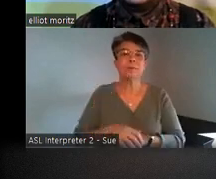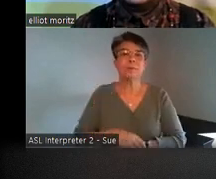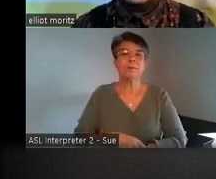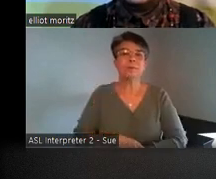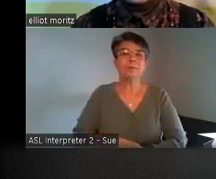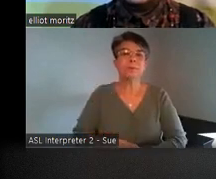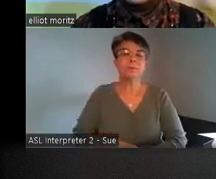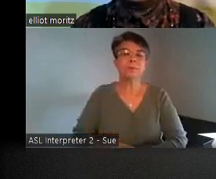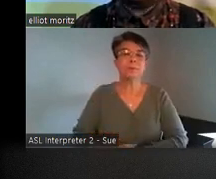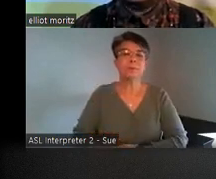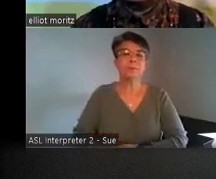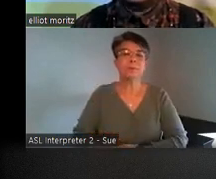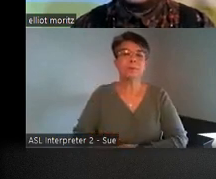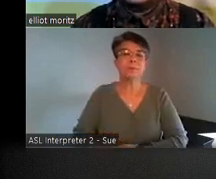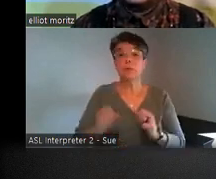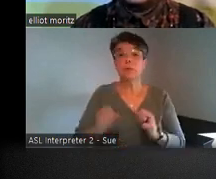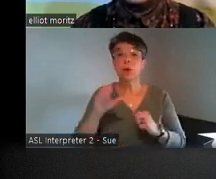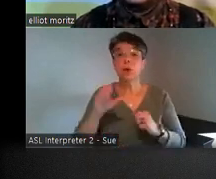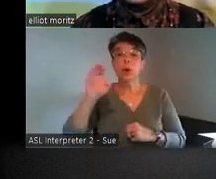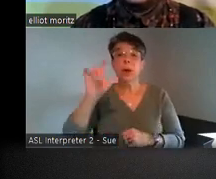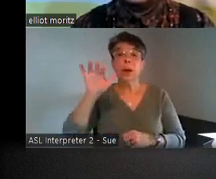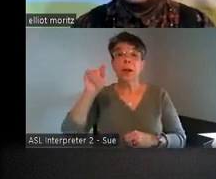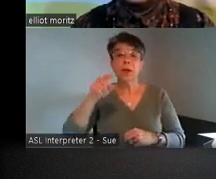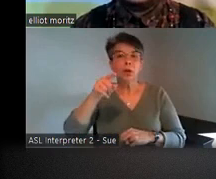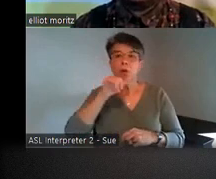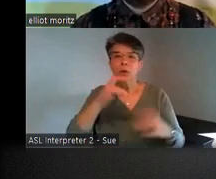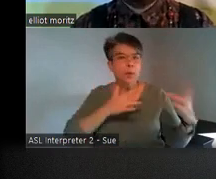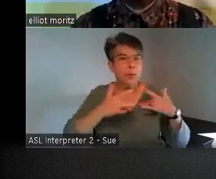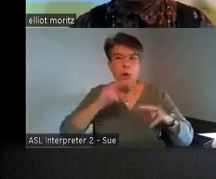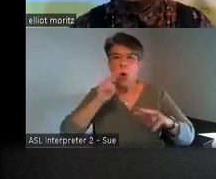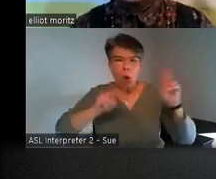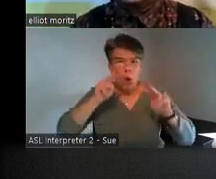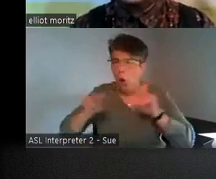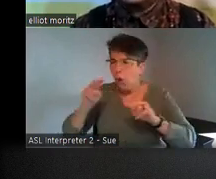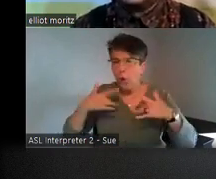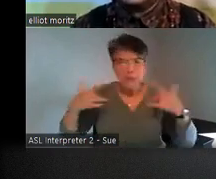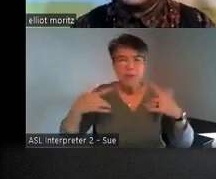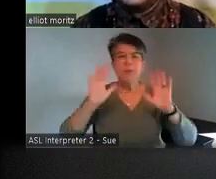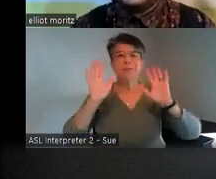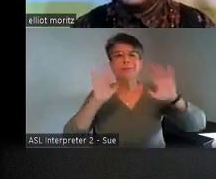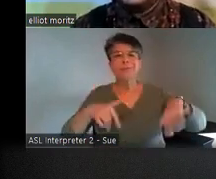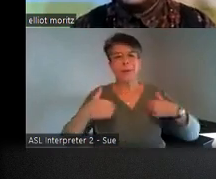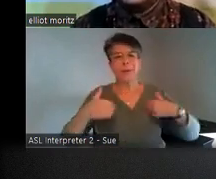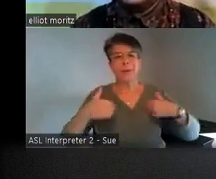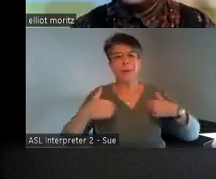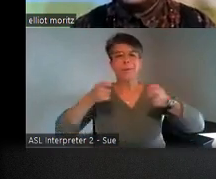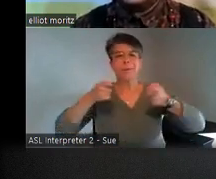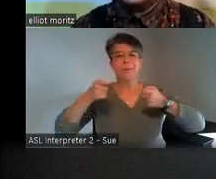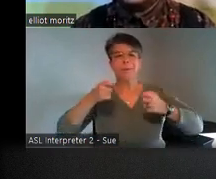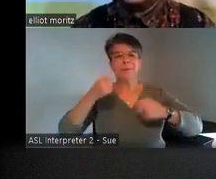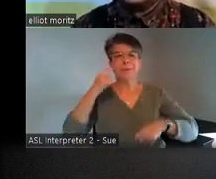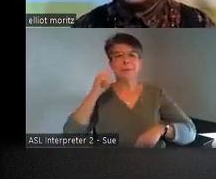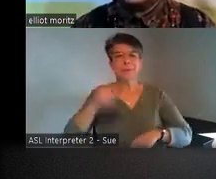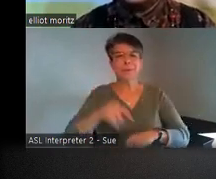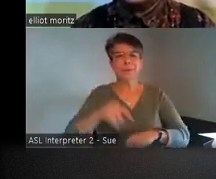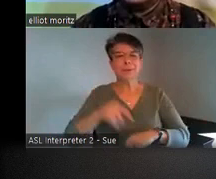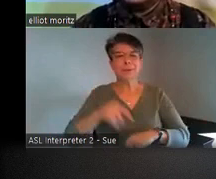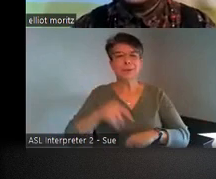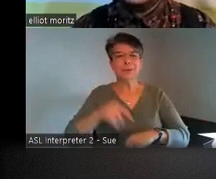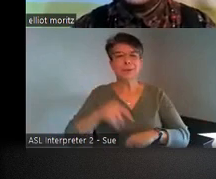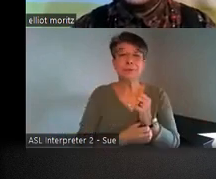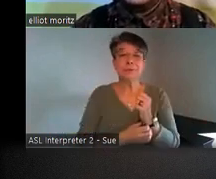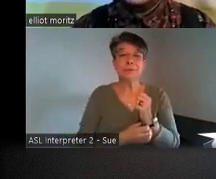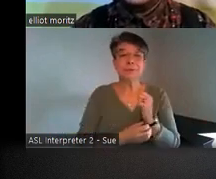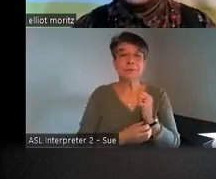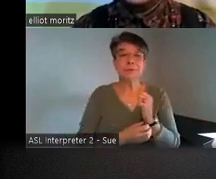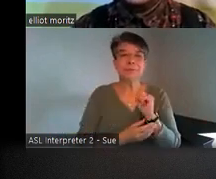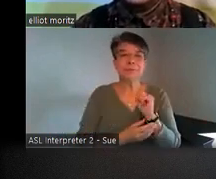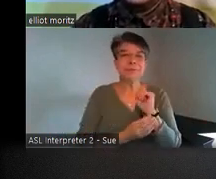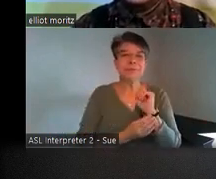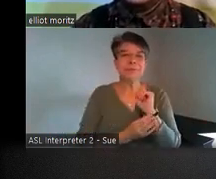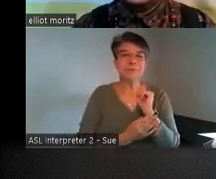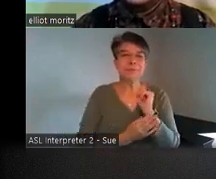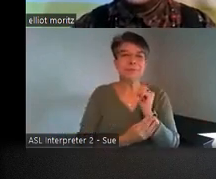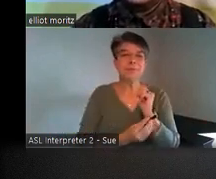Ellet so Ellet you do not have to worry about that right um so hopefully that should address all our